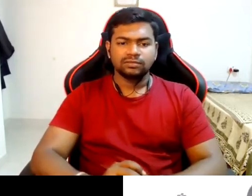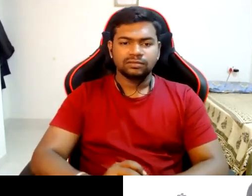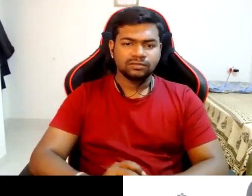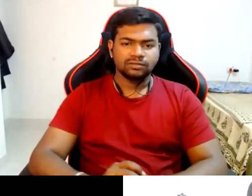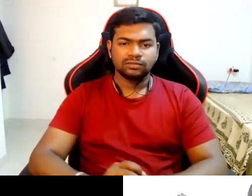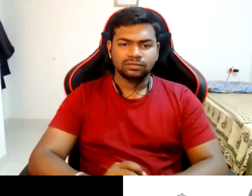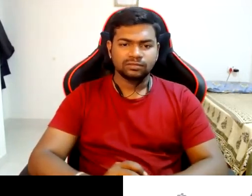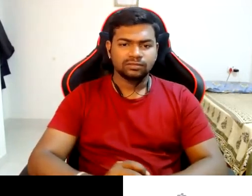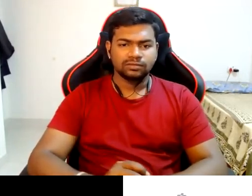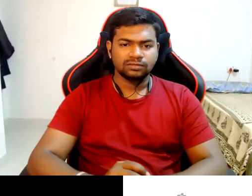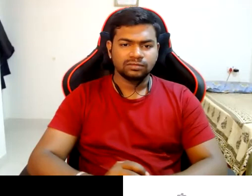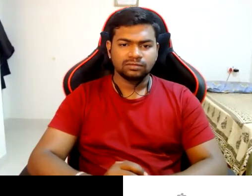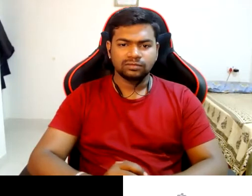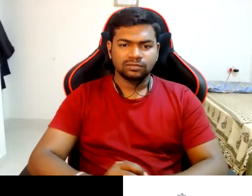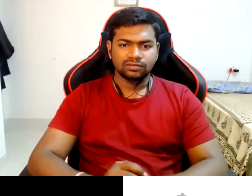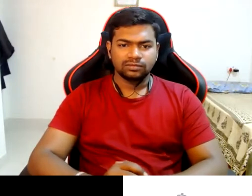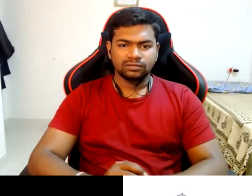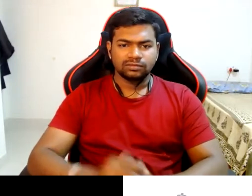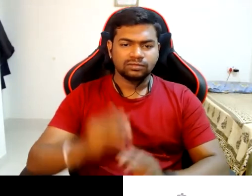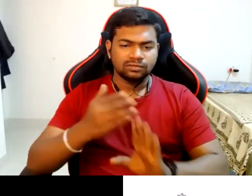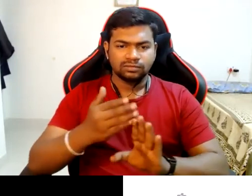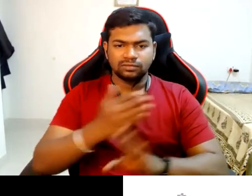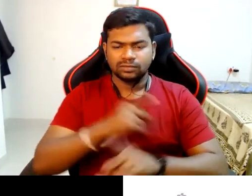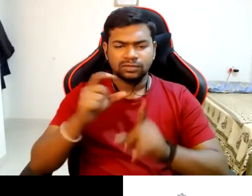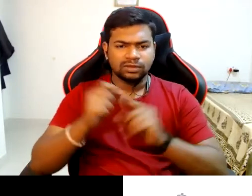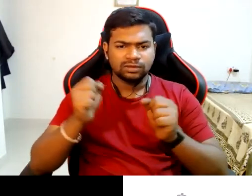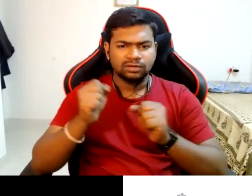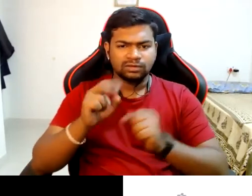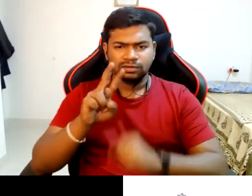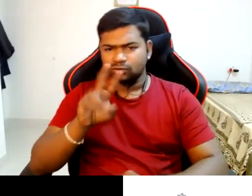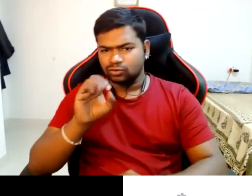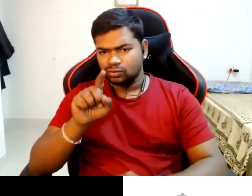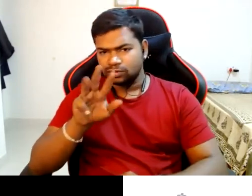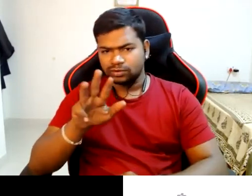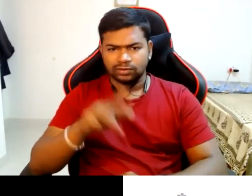but year and halfback, it was in December 2019.